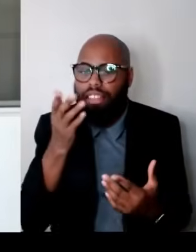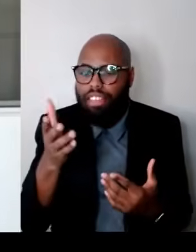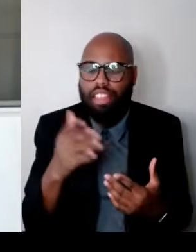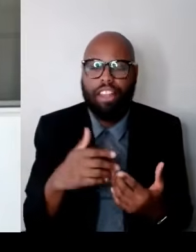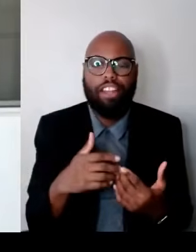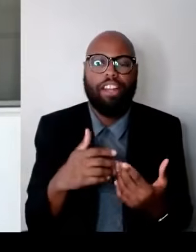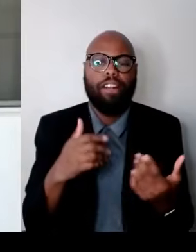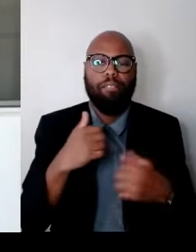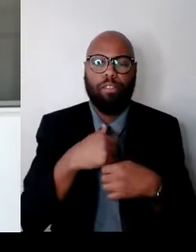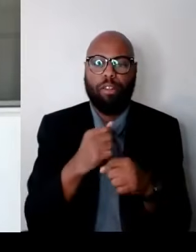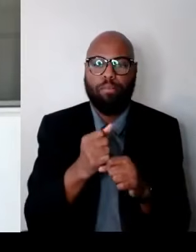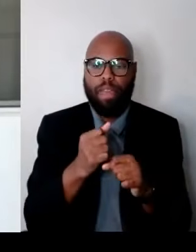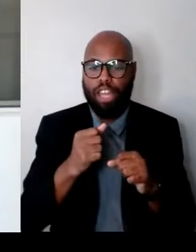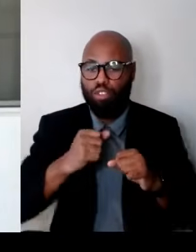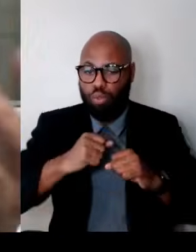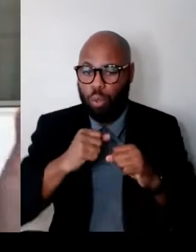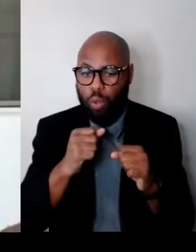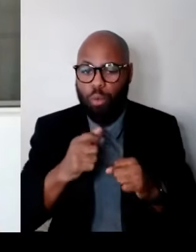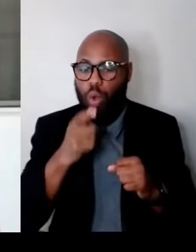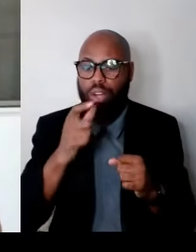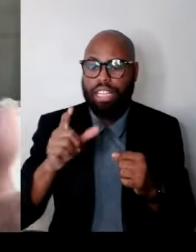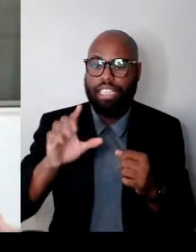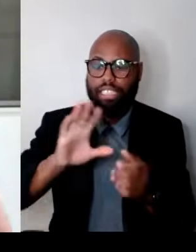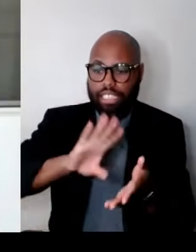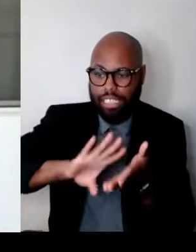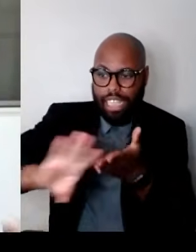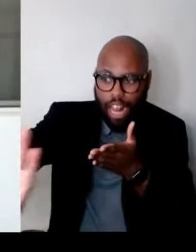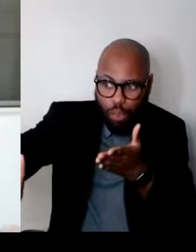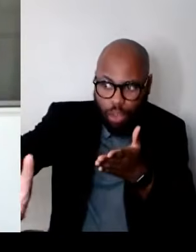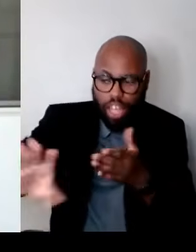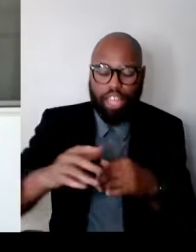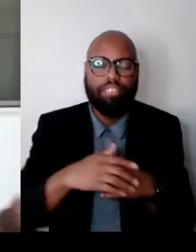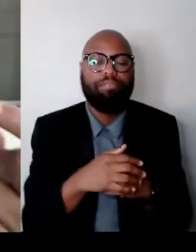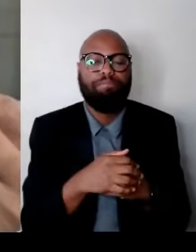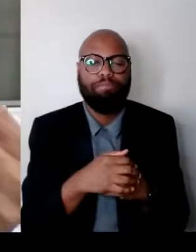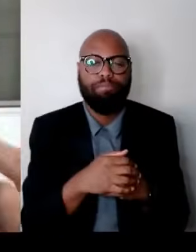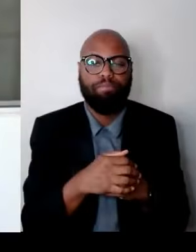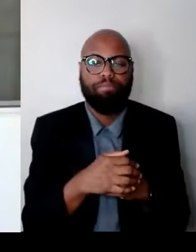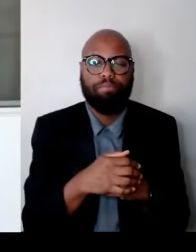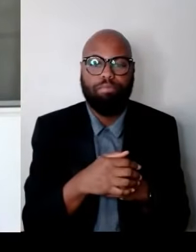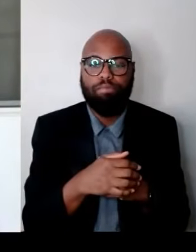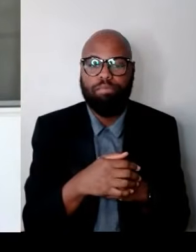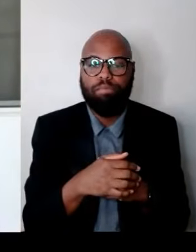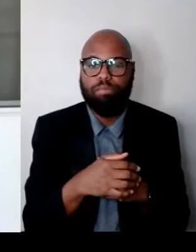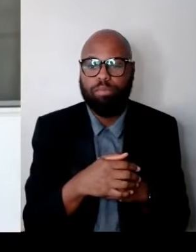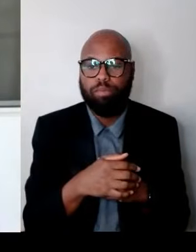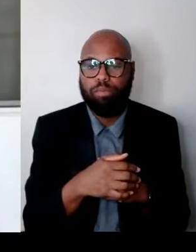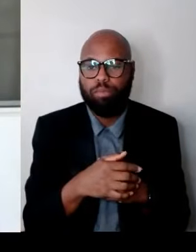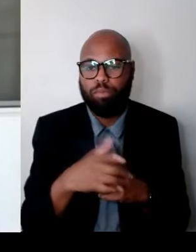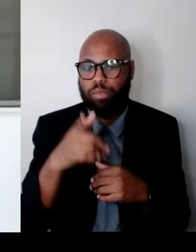Who needs to get out the way? And who needs to be fully seen and lead?